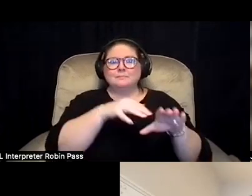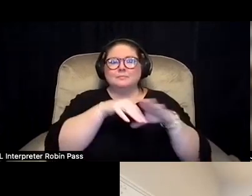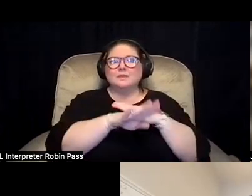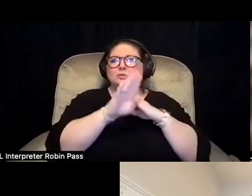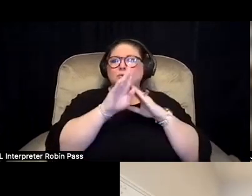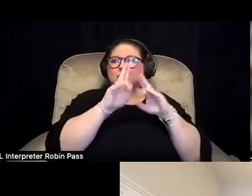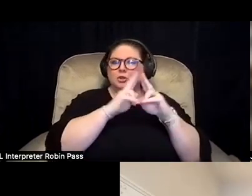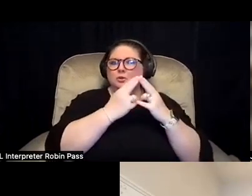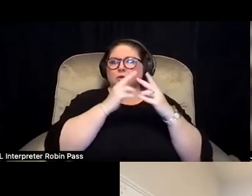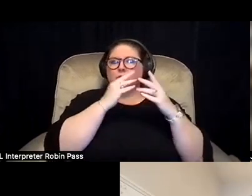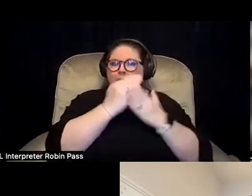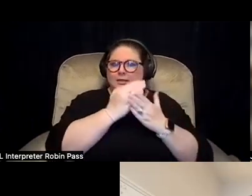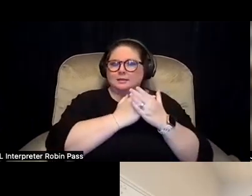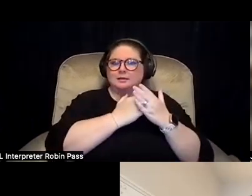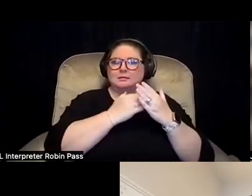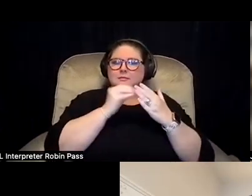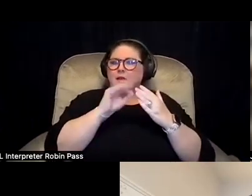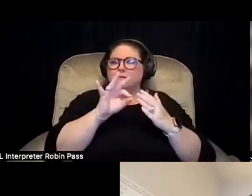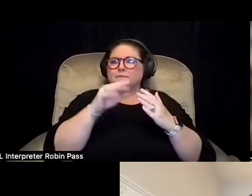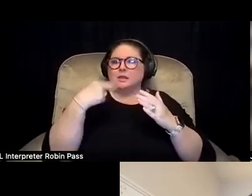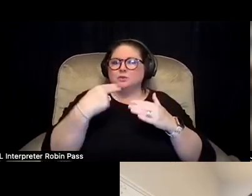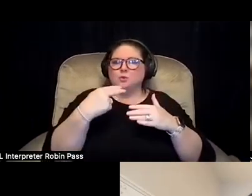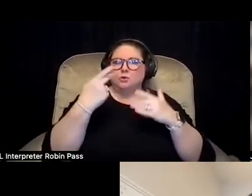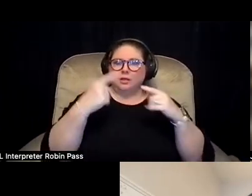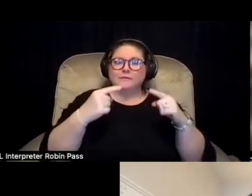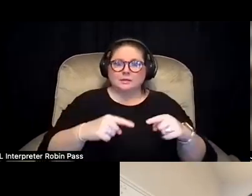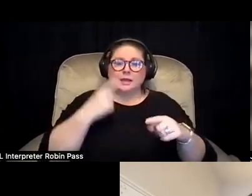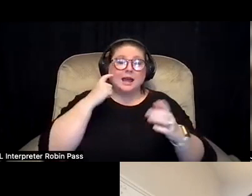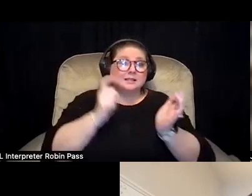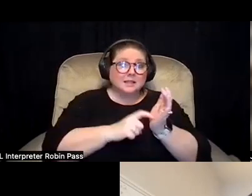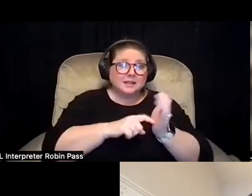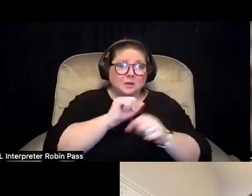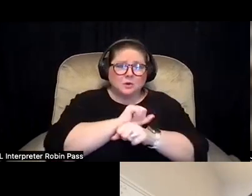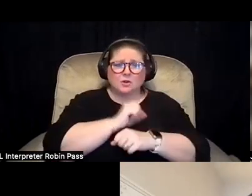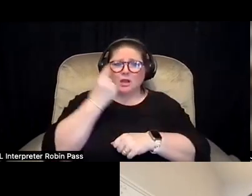one thing i would add is is that identity work understanding who you are how that fits in your